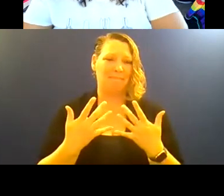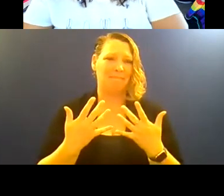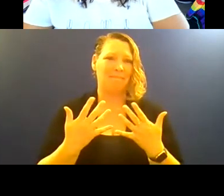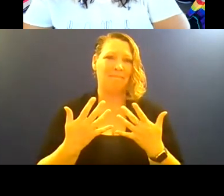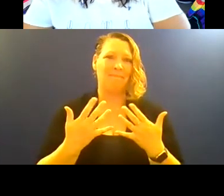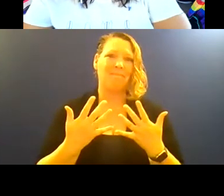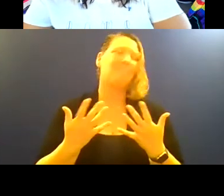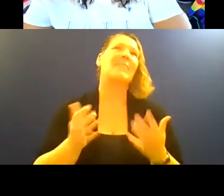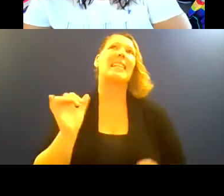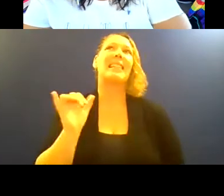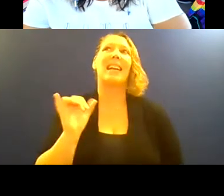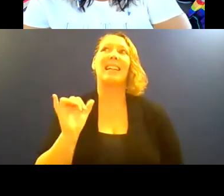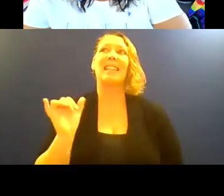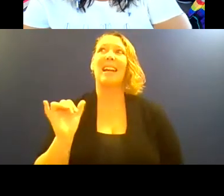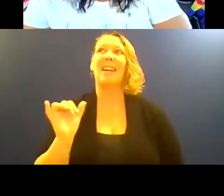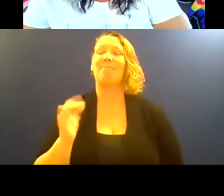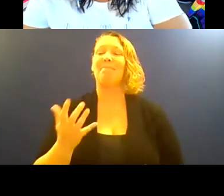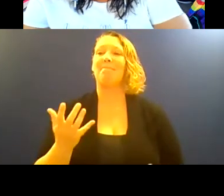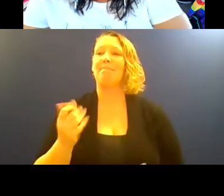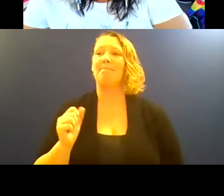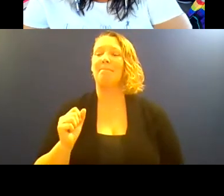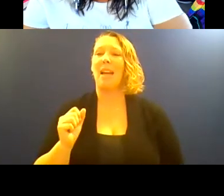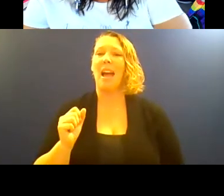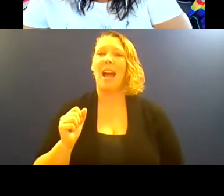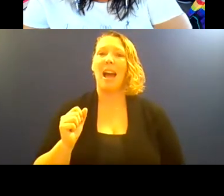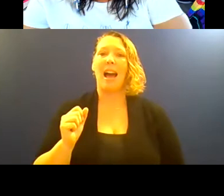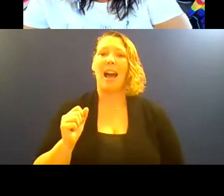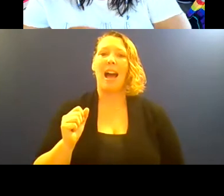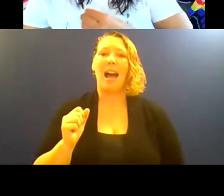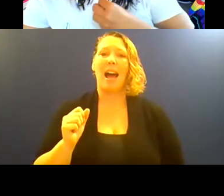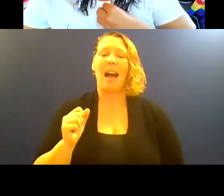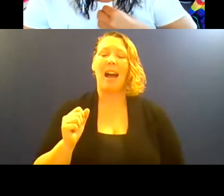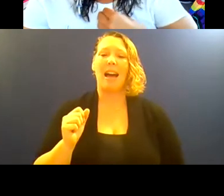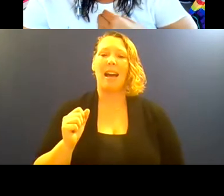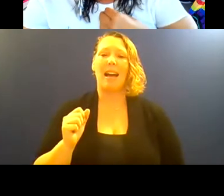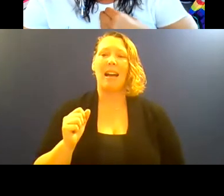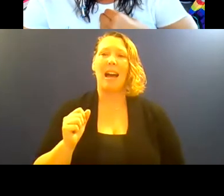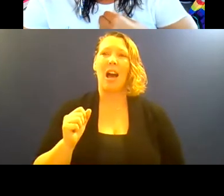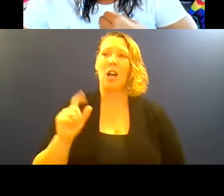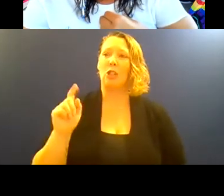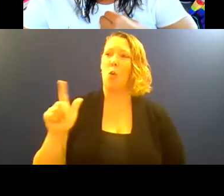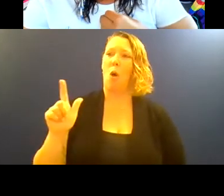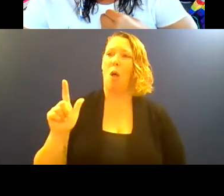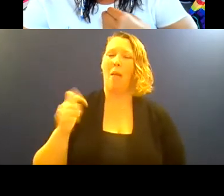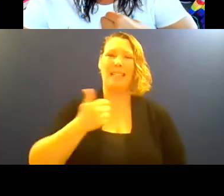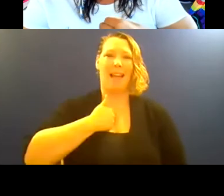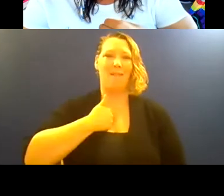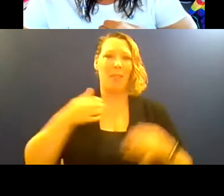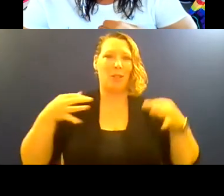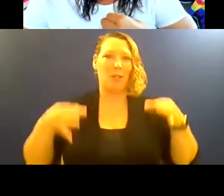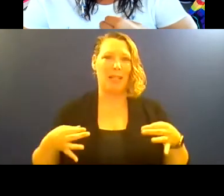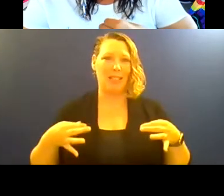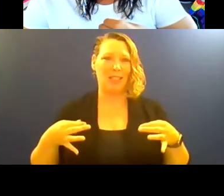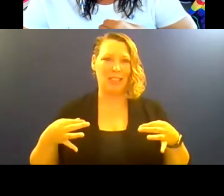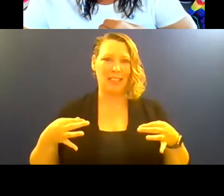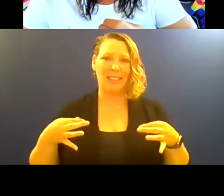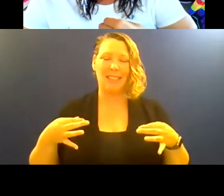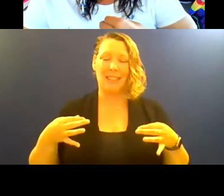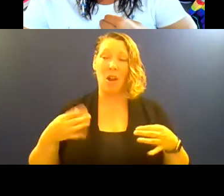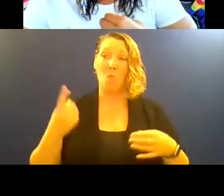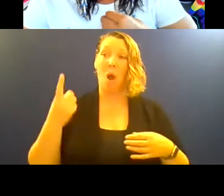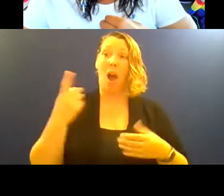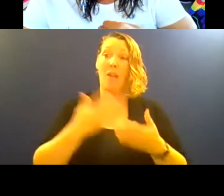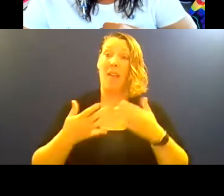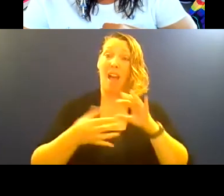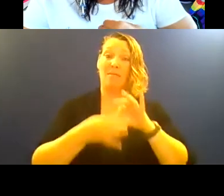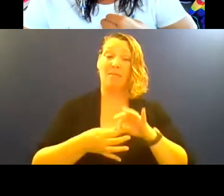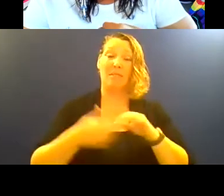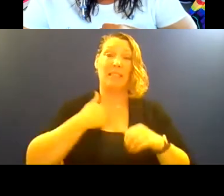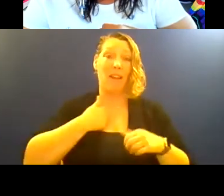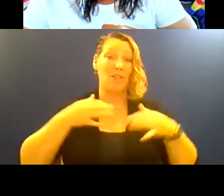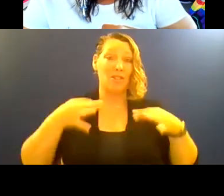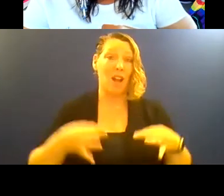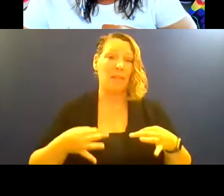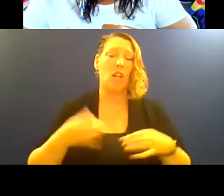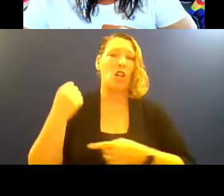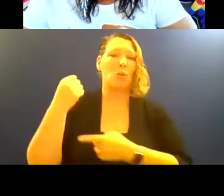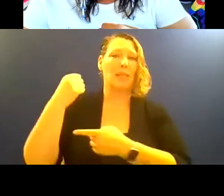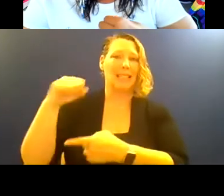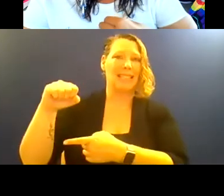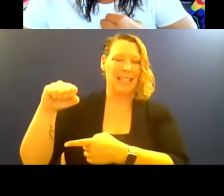you know, like, I'm thinking of it as a tool of self-determination, and one of the principles of self determination is resistance to assimilation.